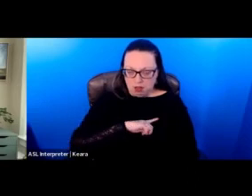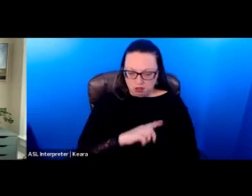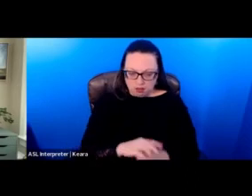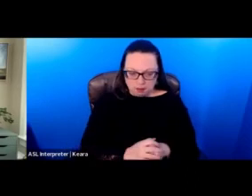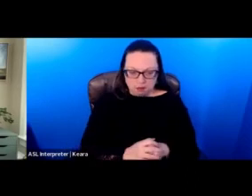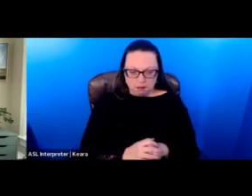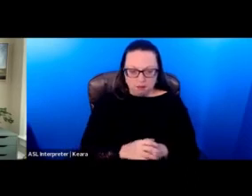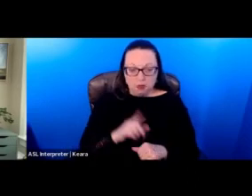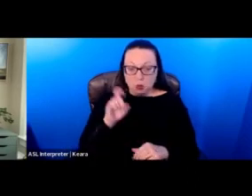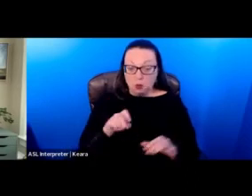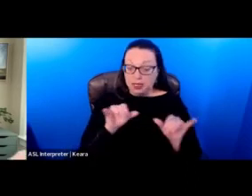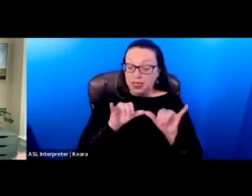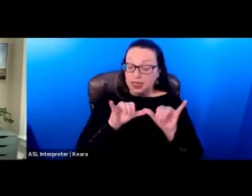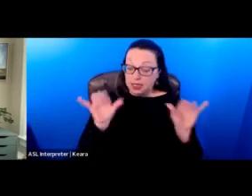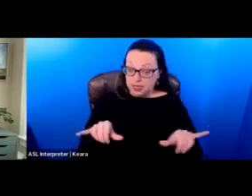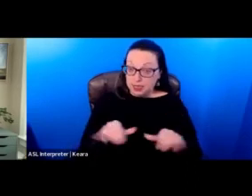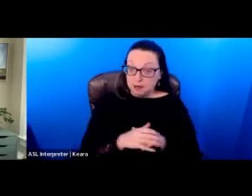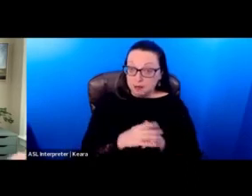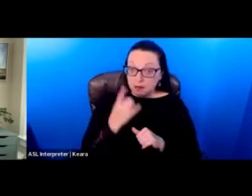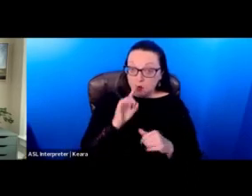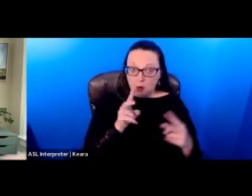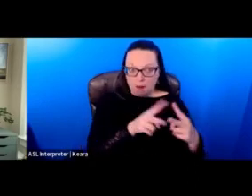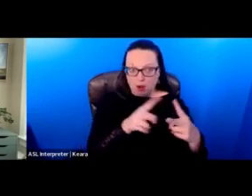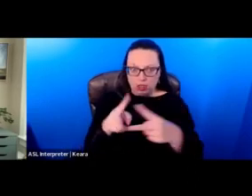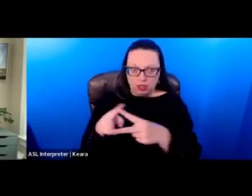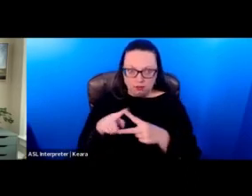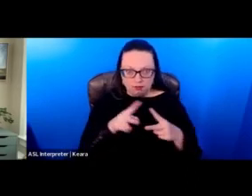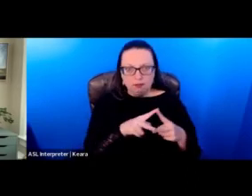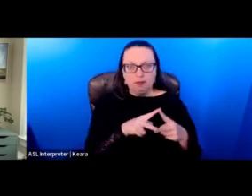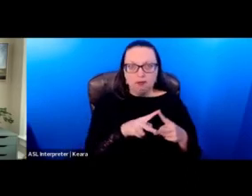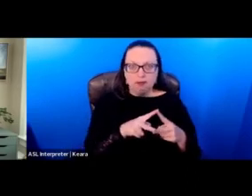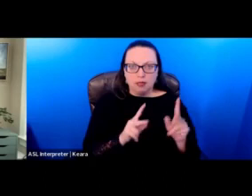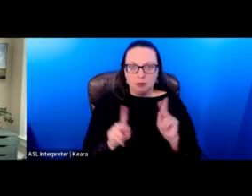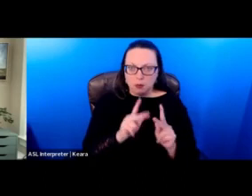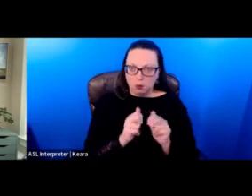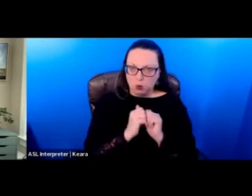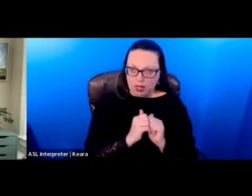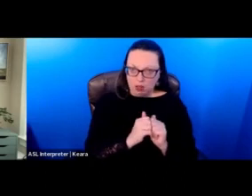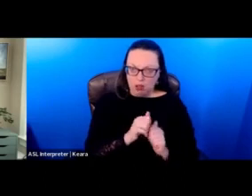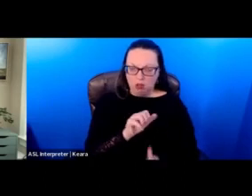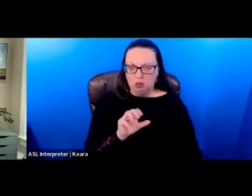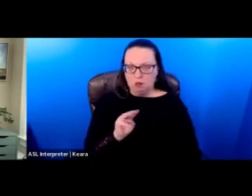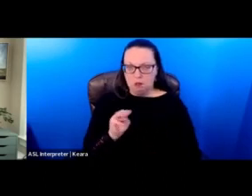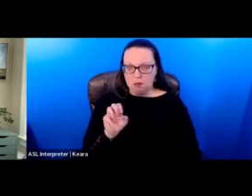system for pairing mentees with mentors. And that's where our partnership with the hospital, I